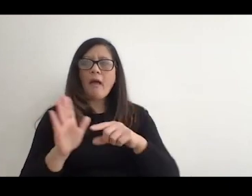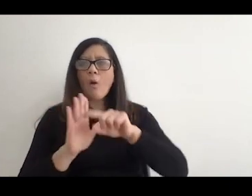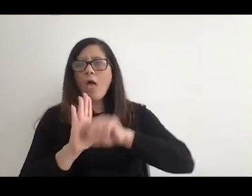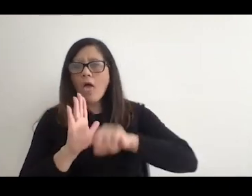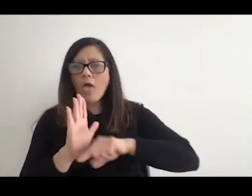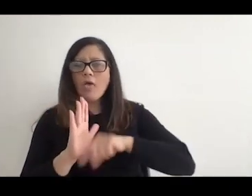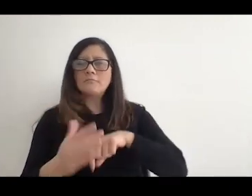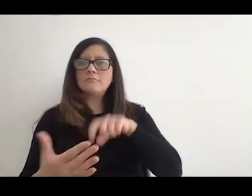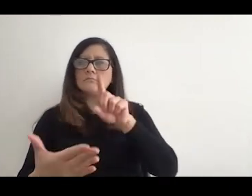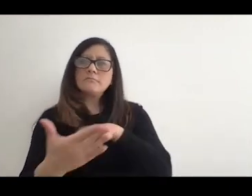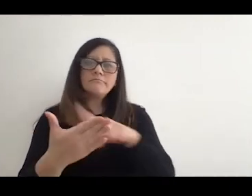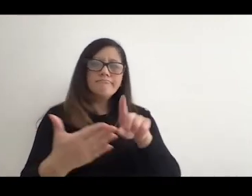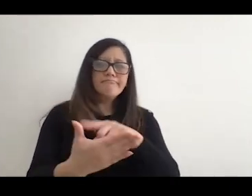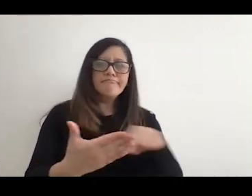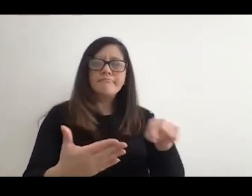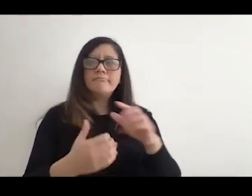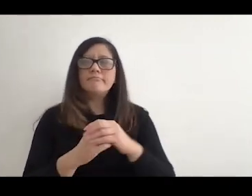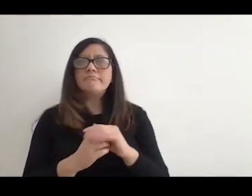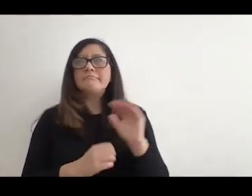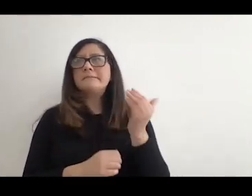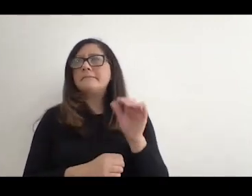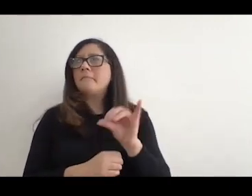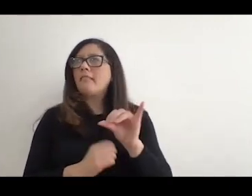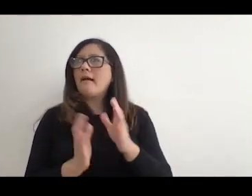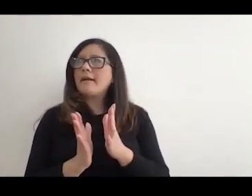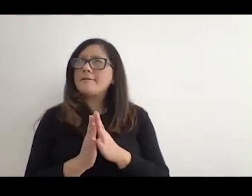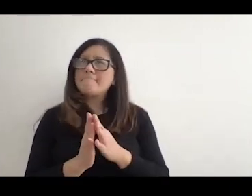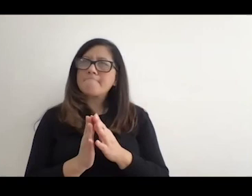being negative or or seeming like you know.